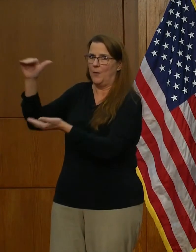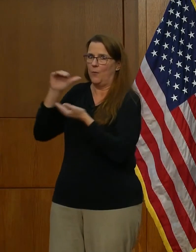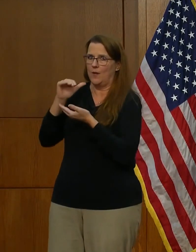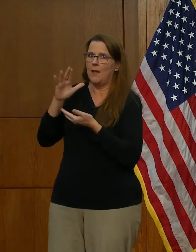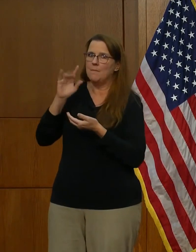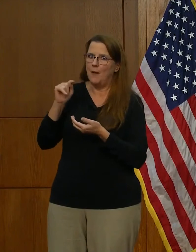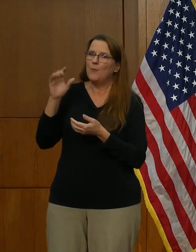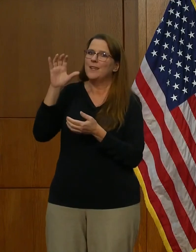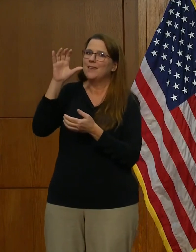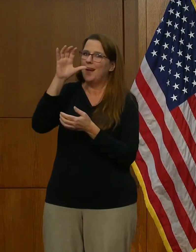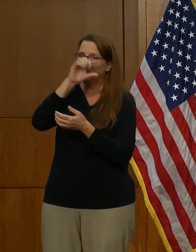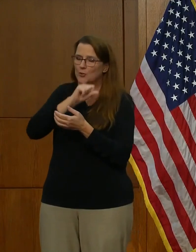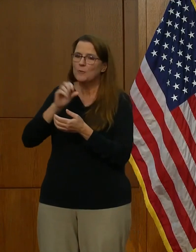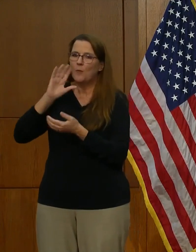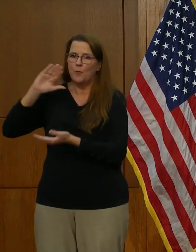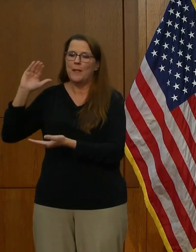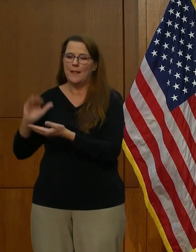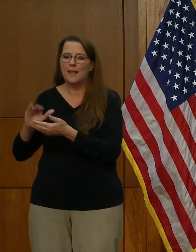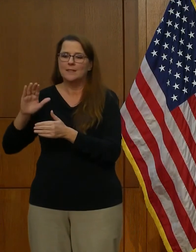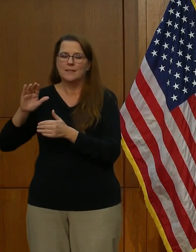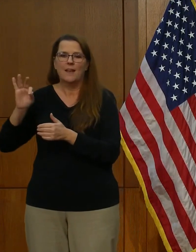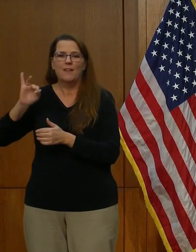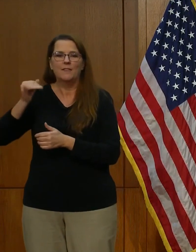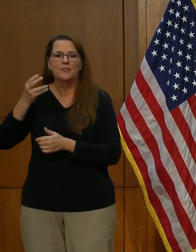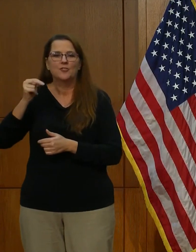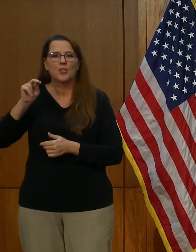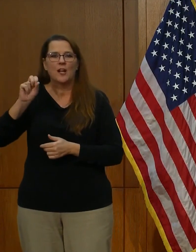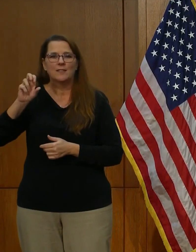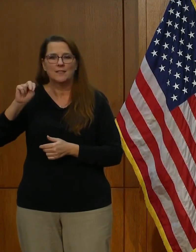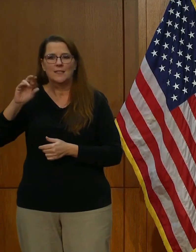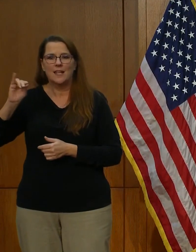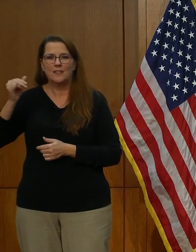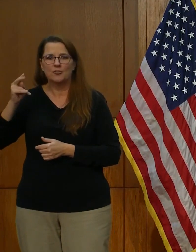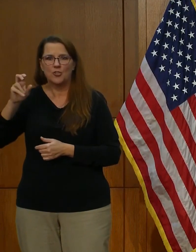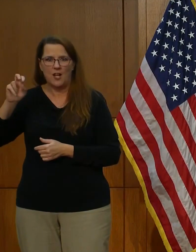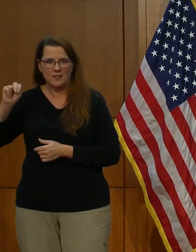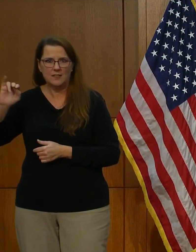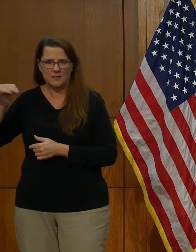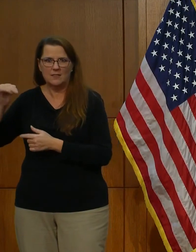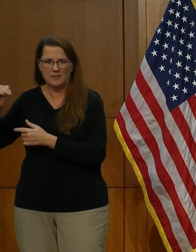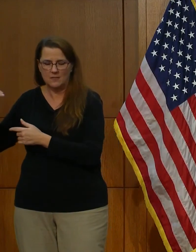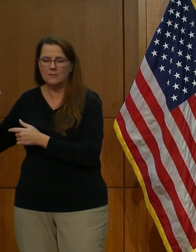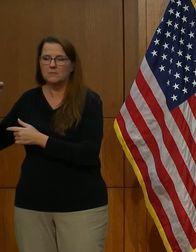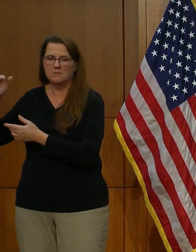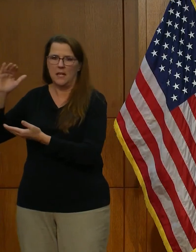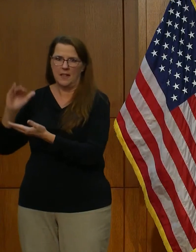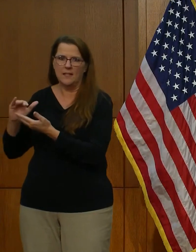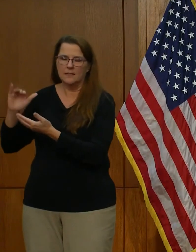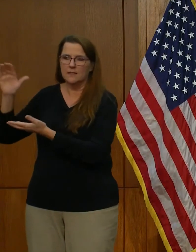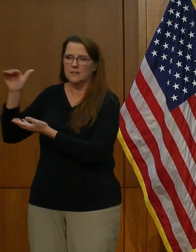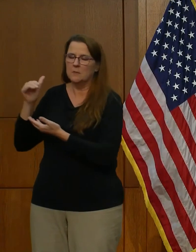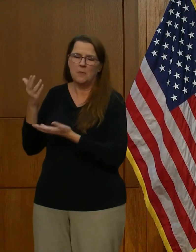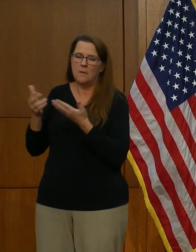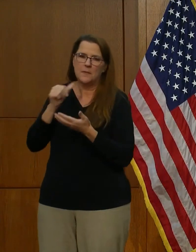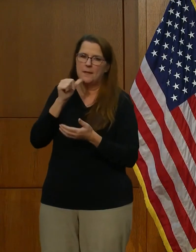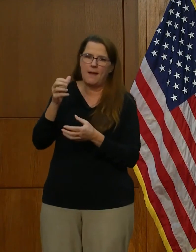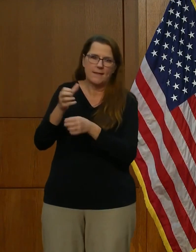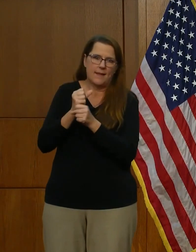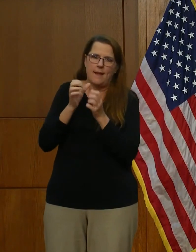ALLOCATION, ALTHOUGH WE EXPECT IT TO BE SIGNIFICANTLY LESS THAN LAST WEEK OF THE JOHNSON AND JOHNSON. THE FEDERAL GOVERNMENT HAS SAID THAT THE